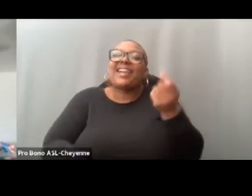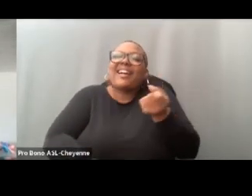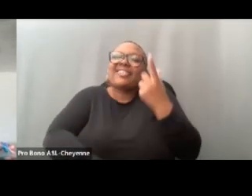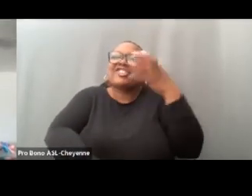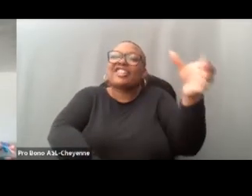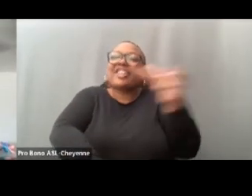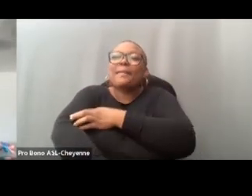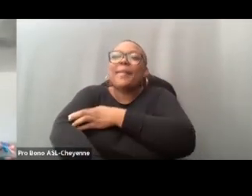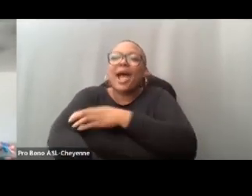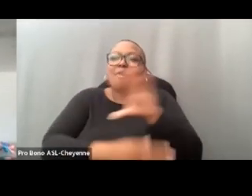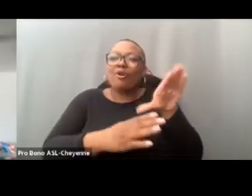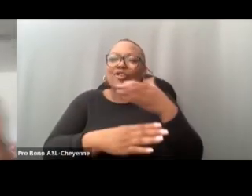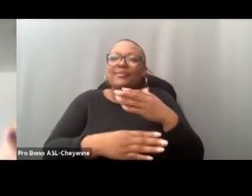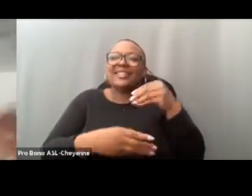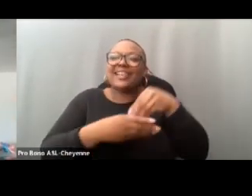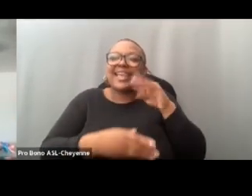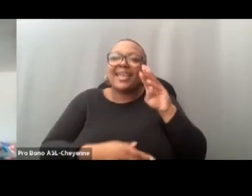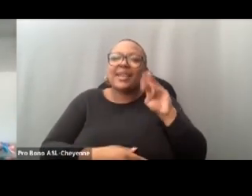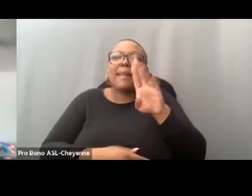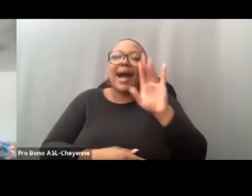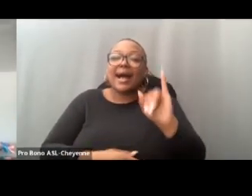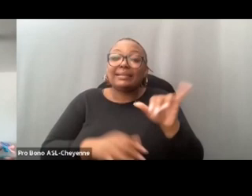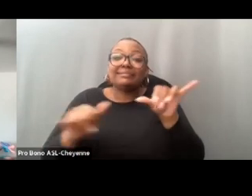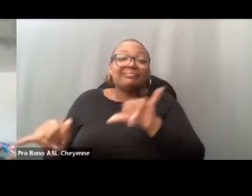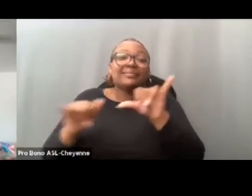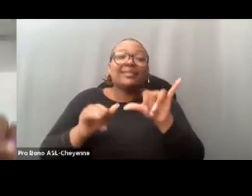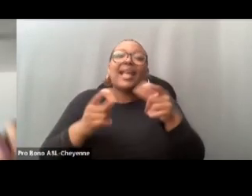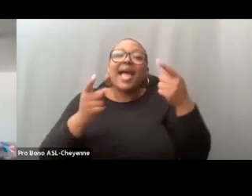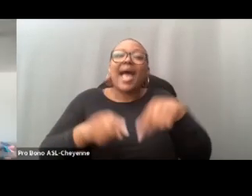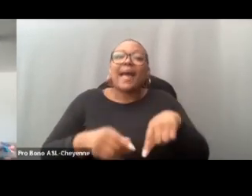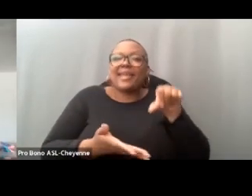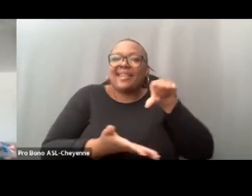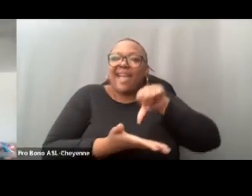of music in Mali. And the same thing happens in Afghanistan.